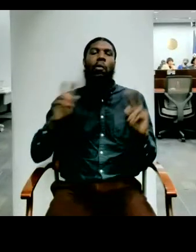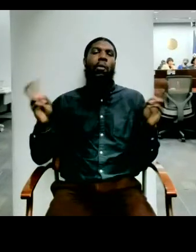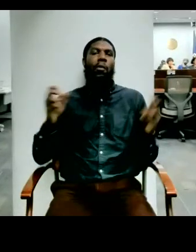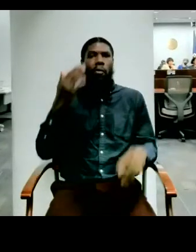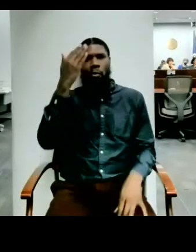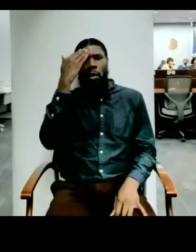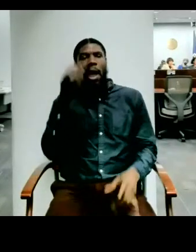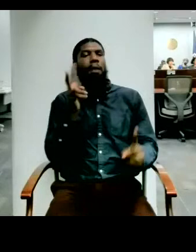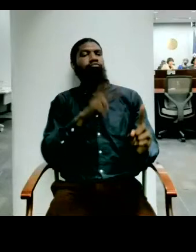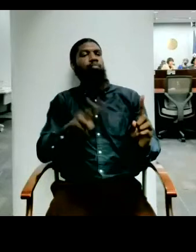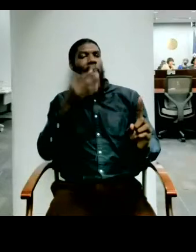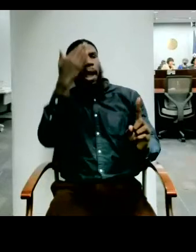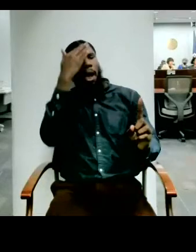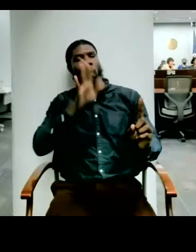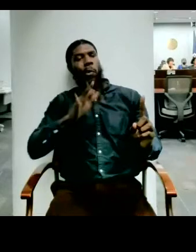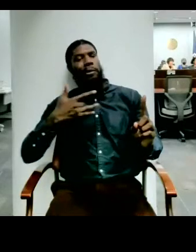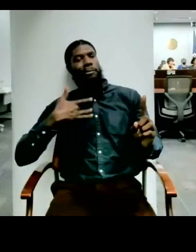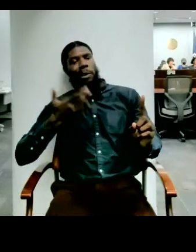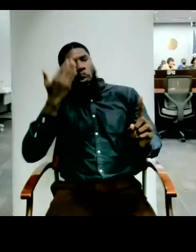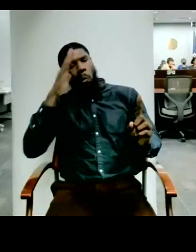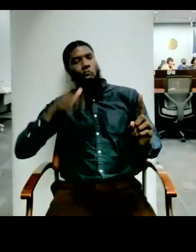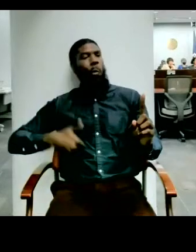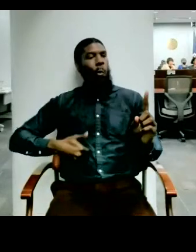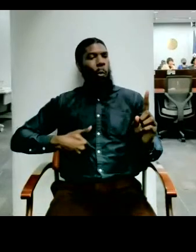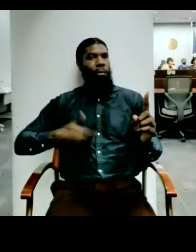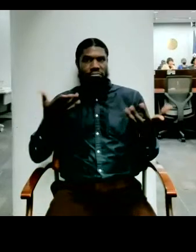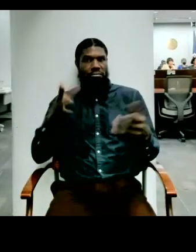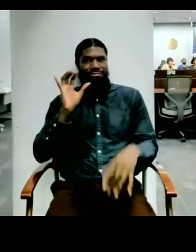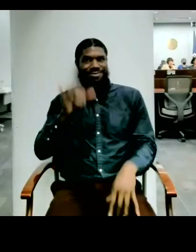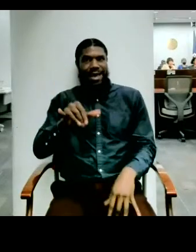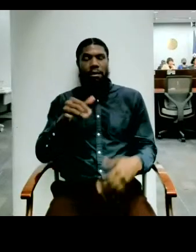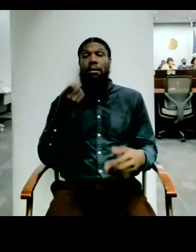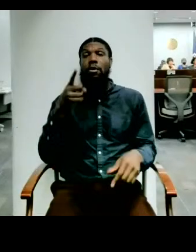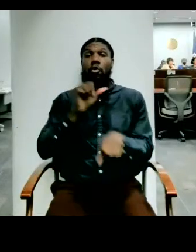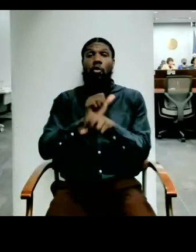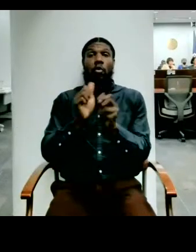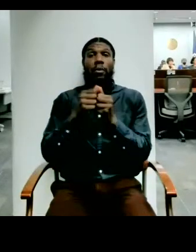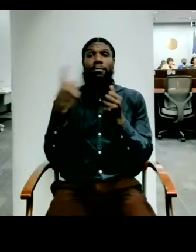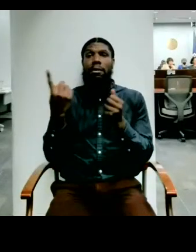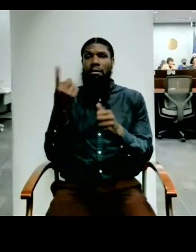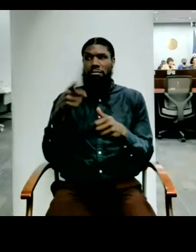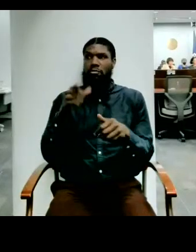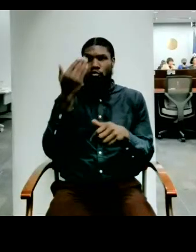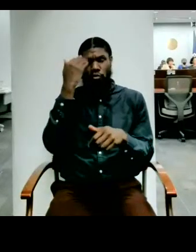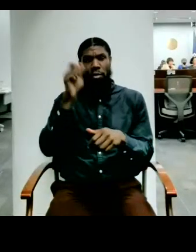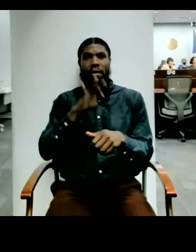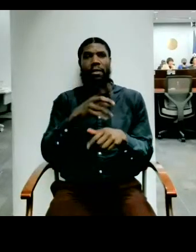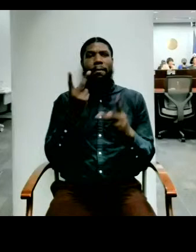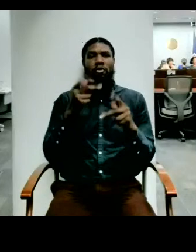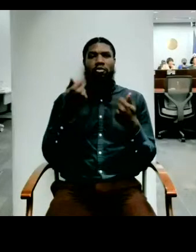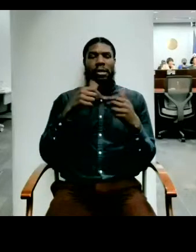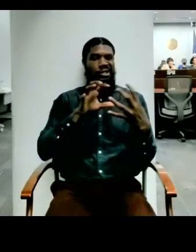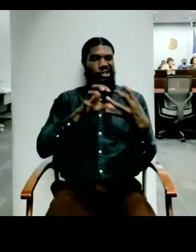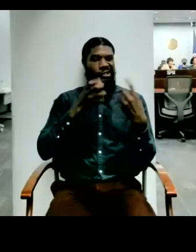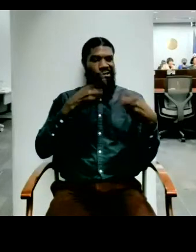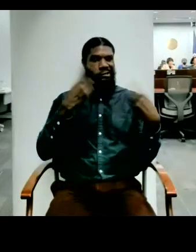know a better way of saying than that because a certain degree, when you are working with someone you can tell whether or not they are trying to work with you versus not work with you, yes you